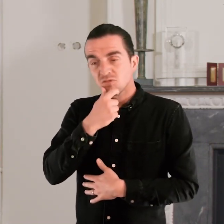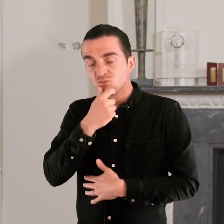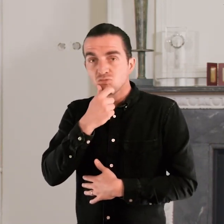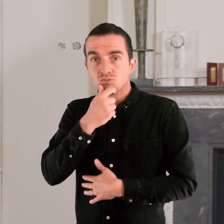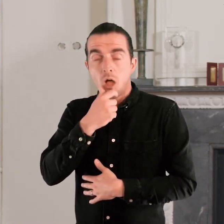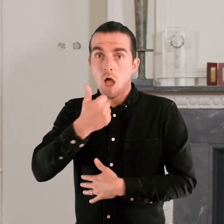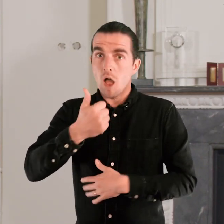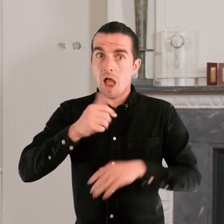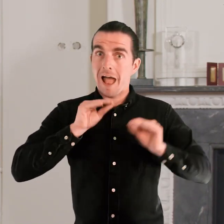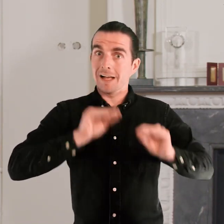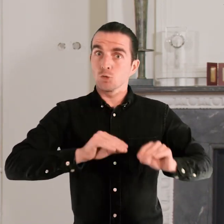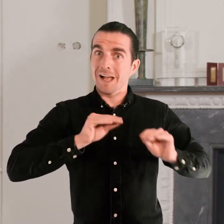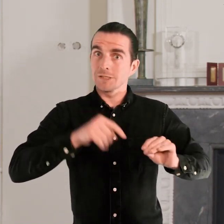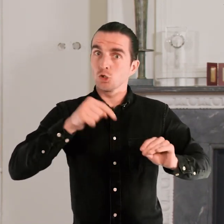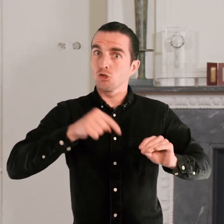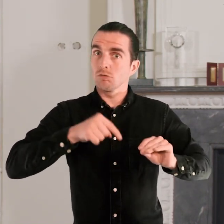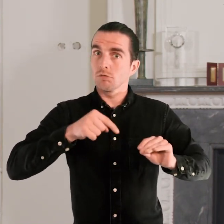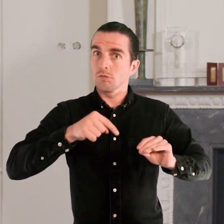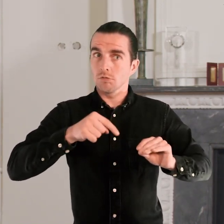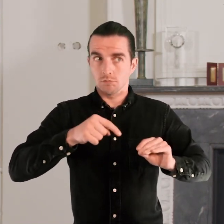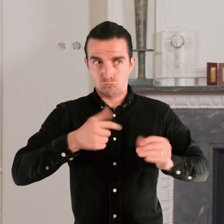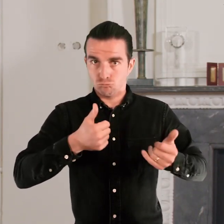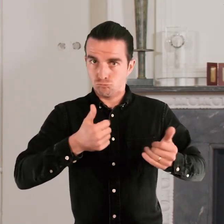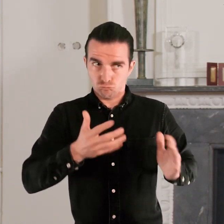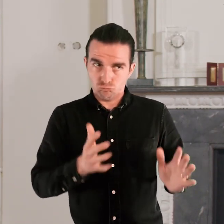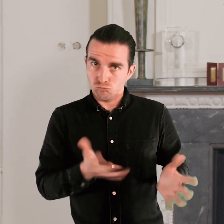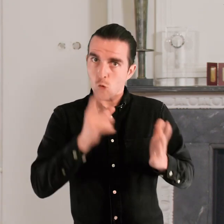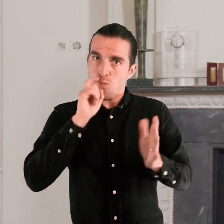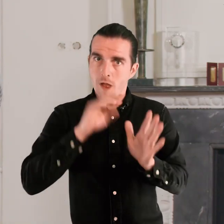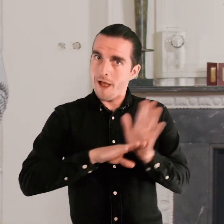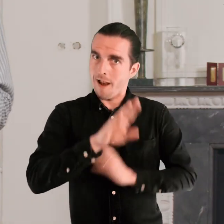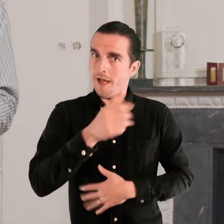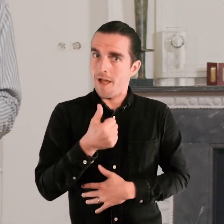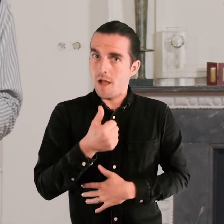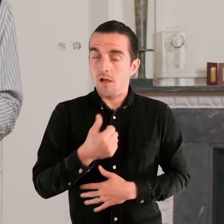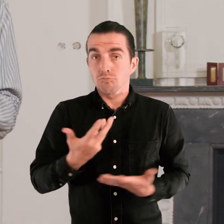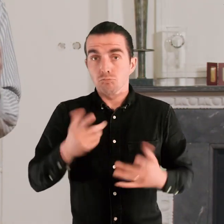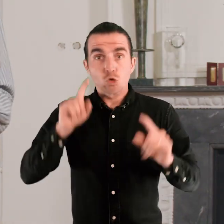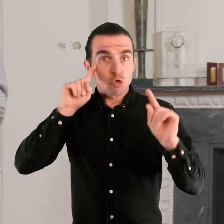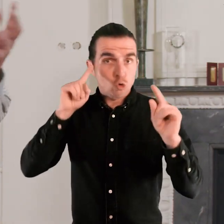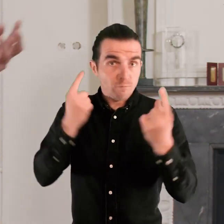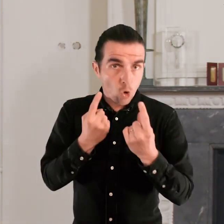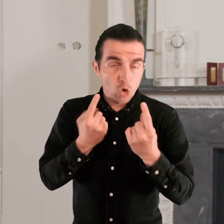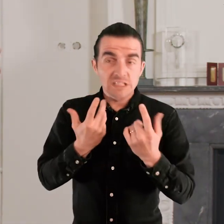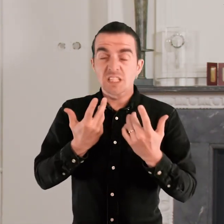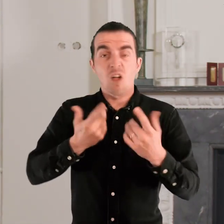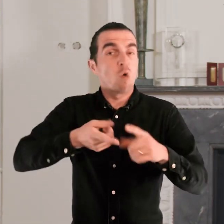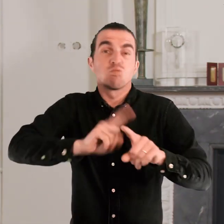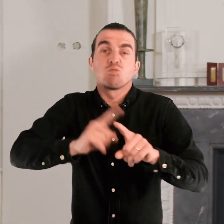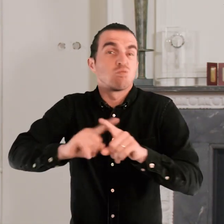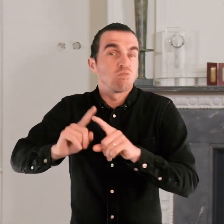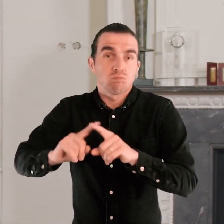and we’ve tended to use the education - university education, or whatever,